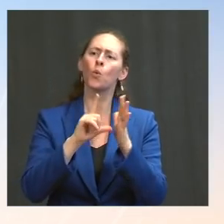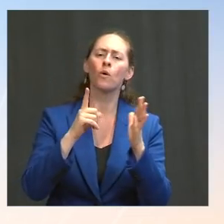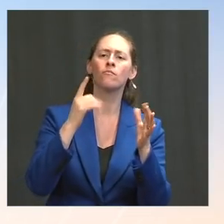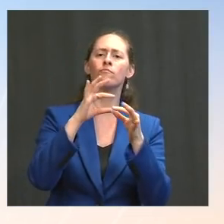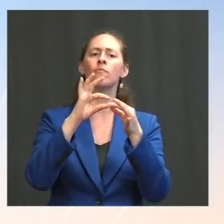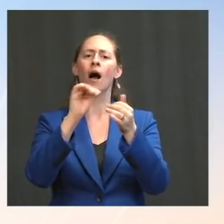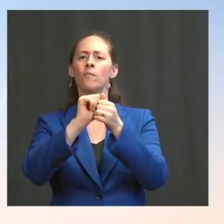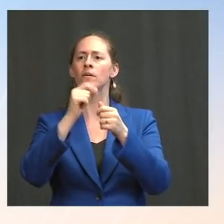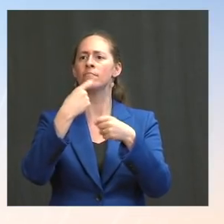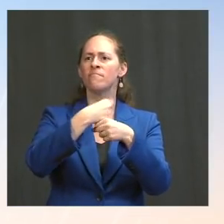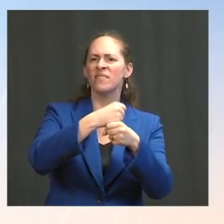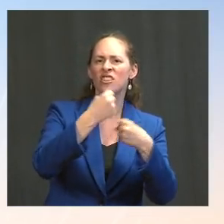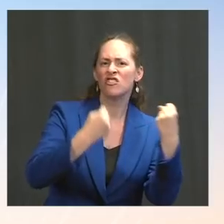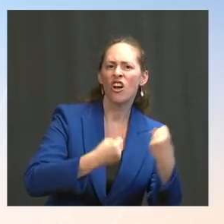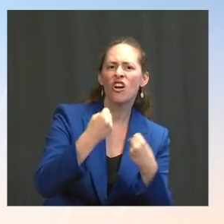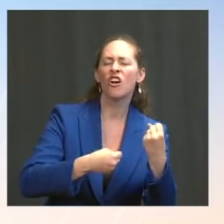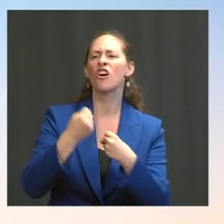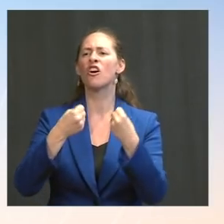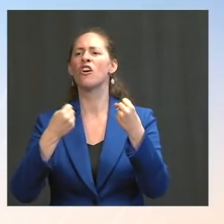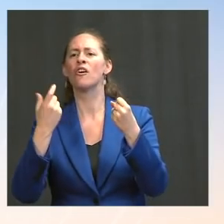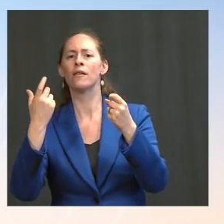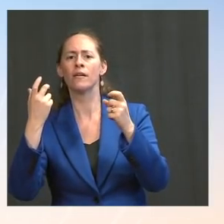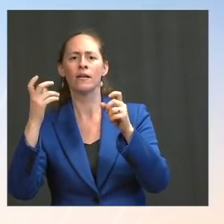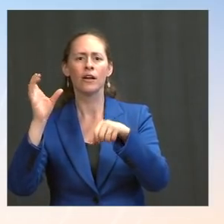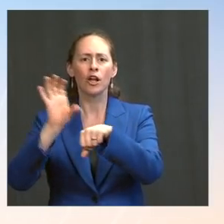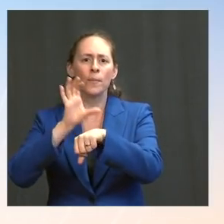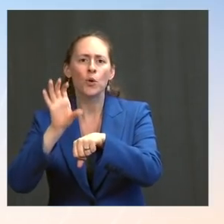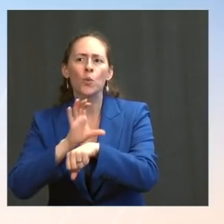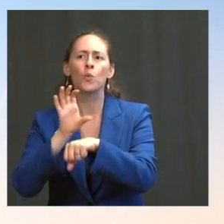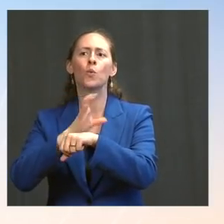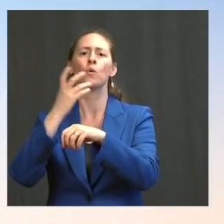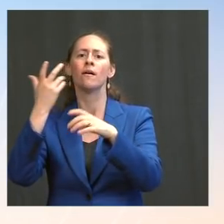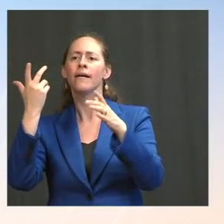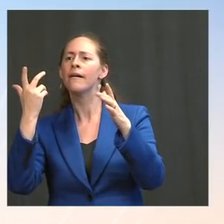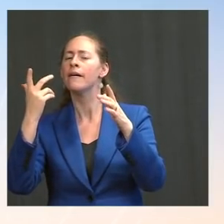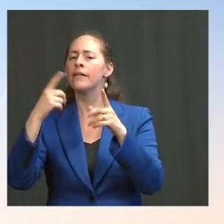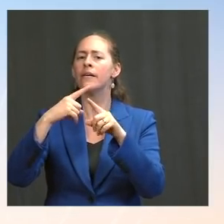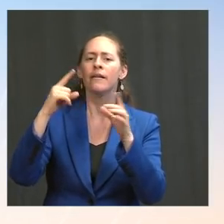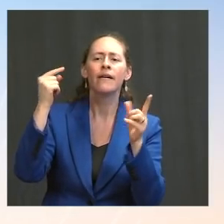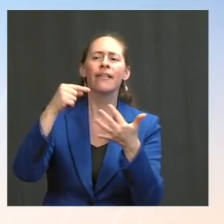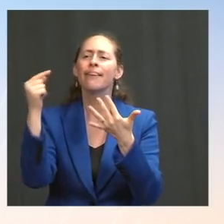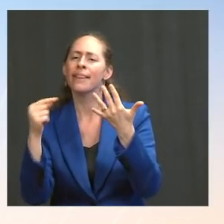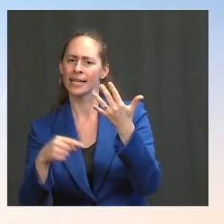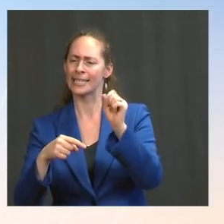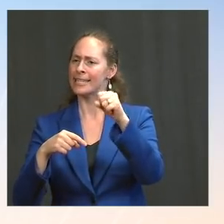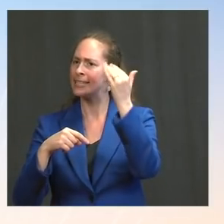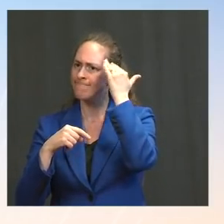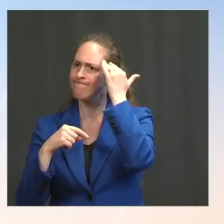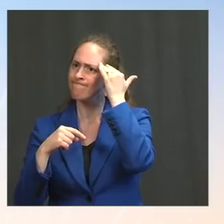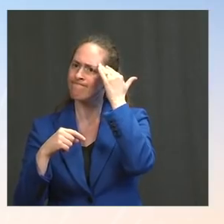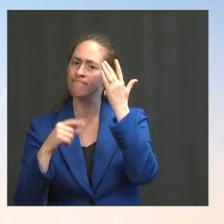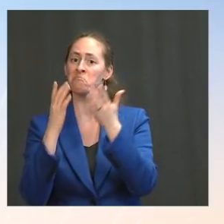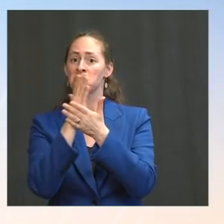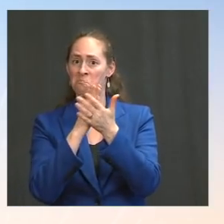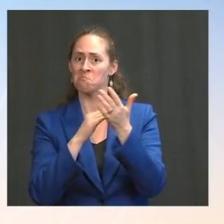I would say, in the short term, I think we're hearing signs of there's some improvement in the challenges.